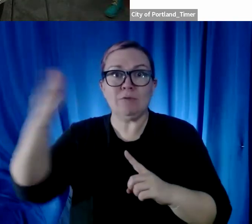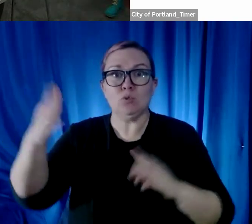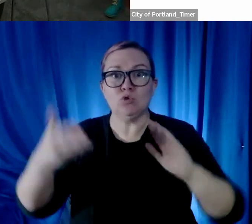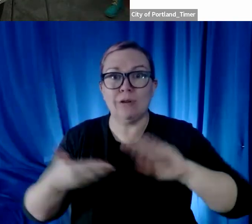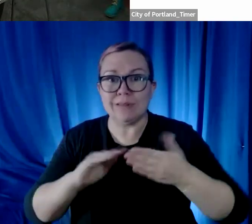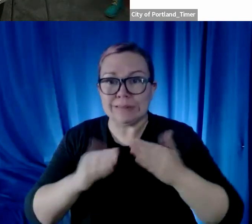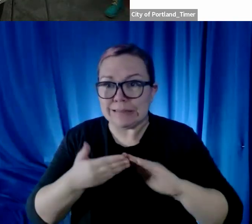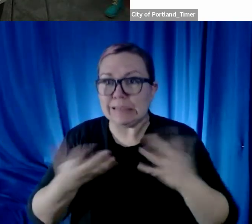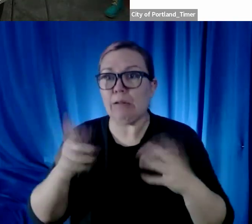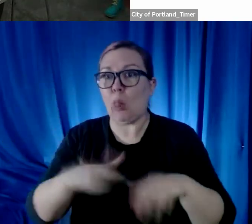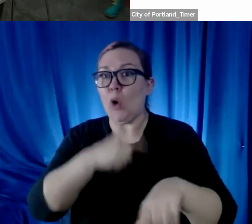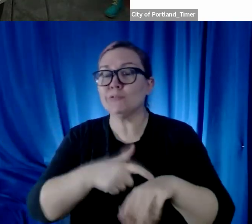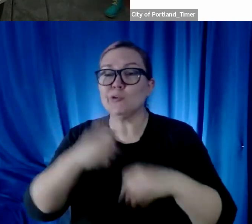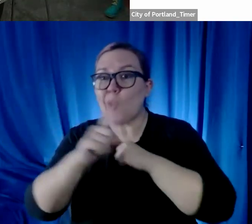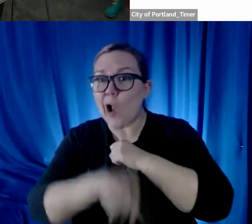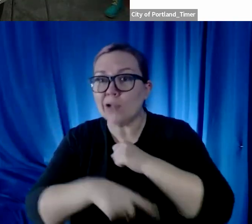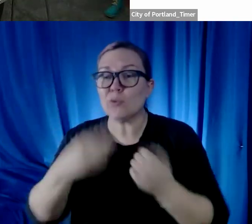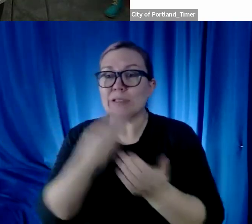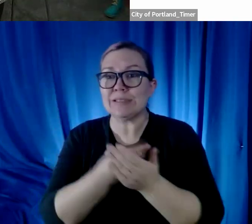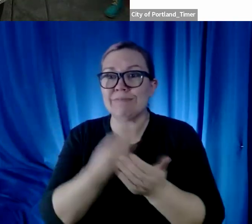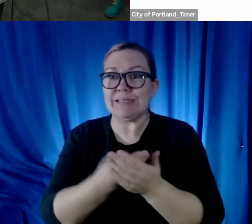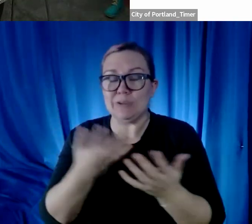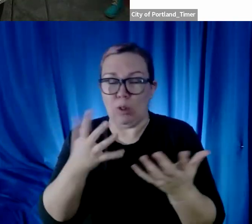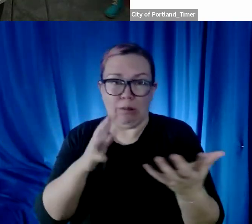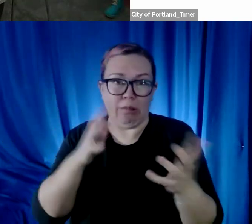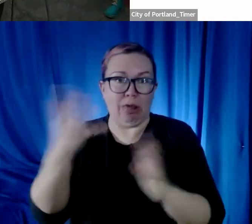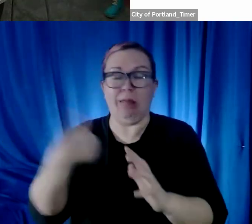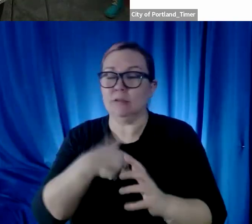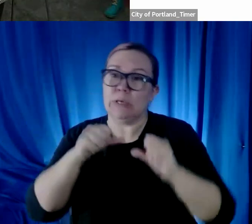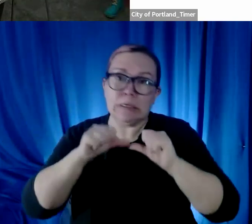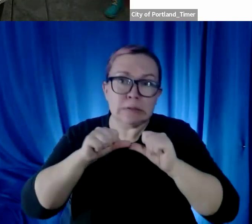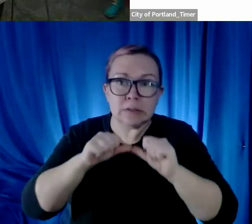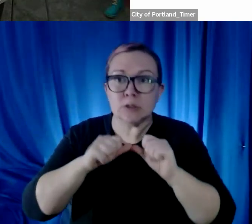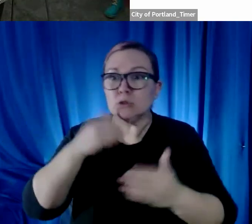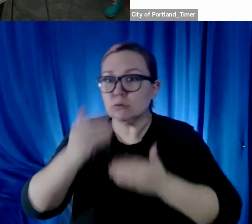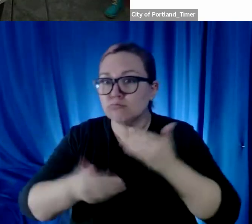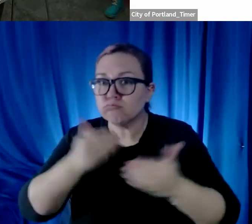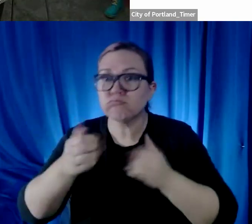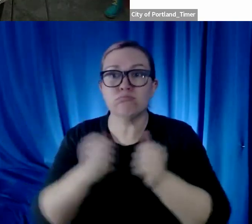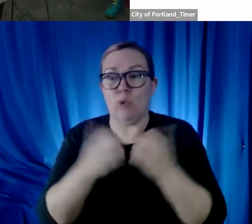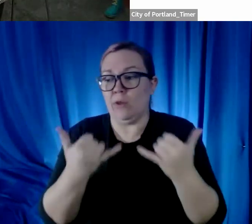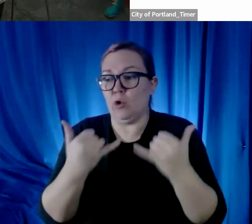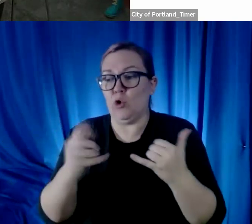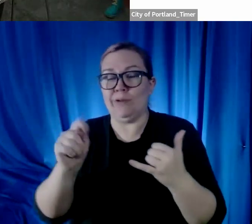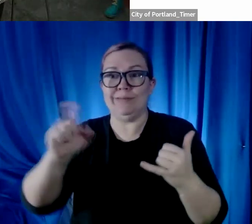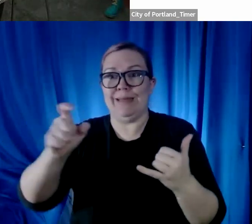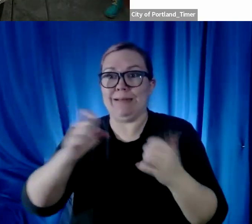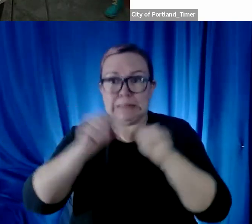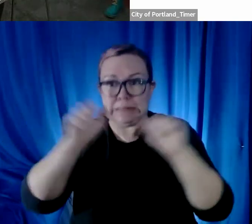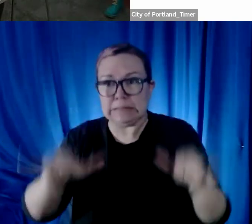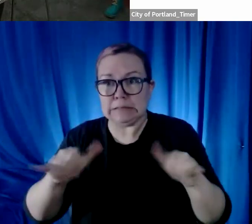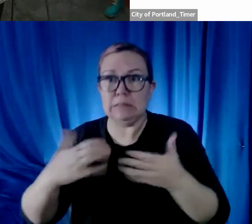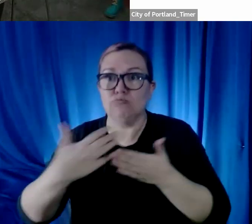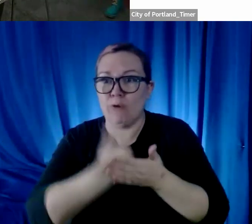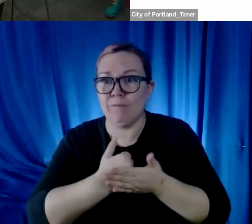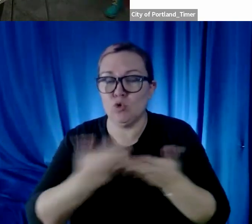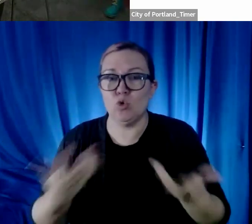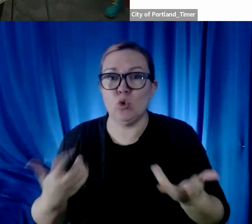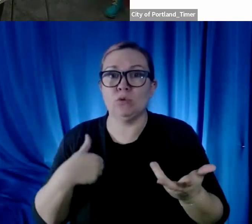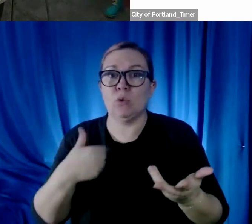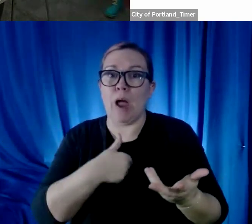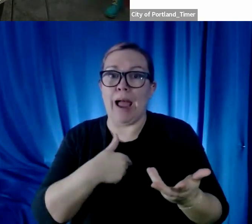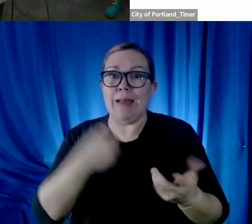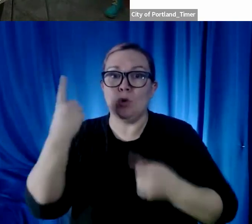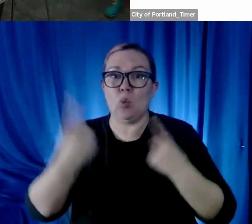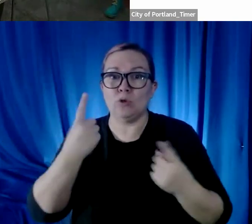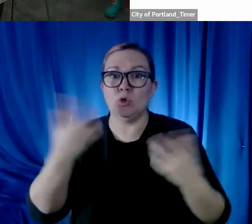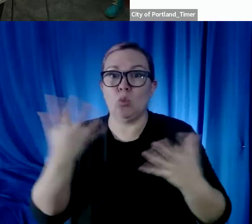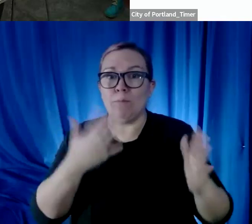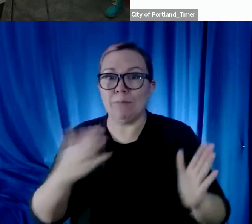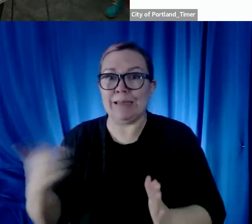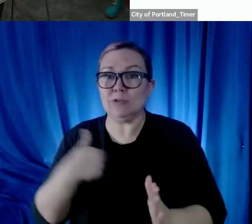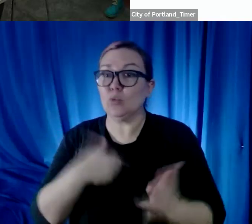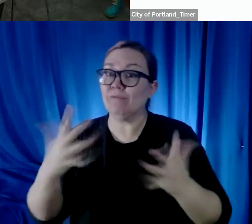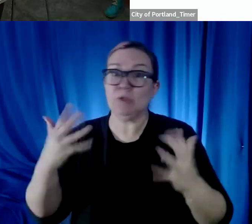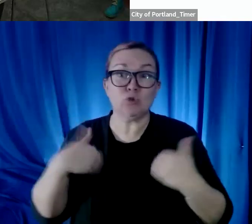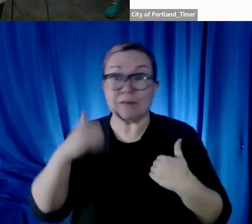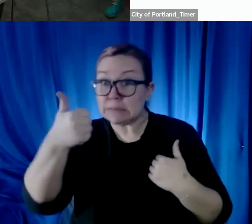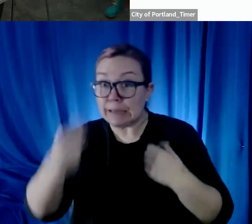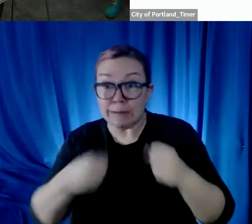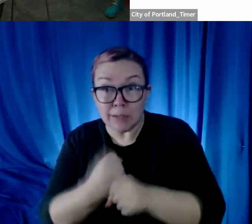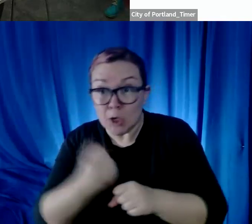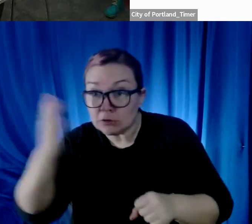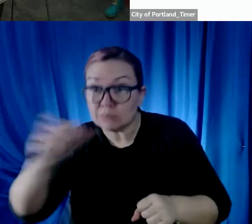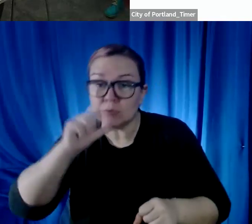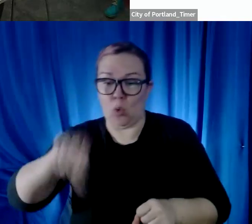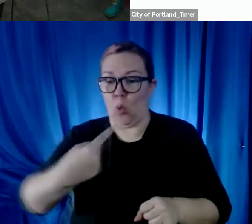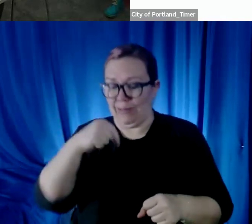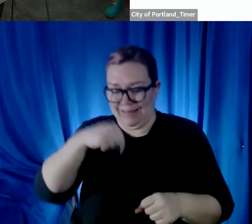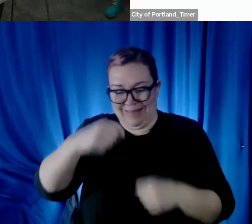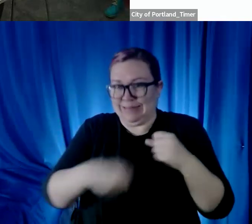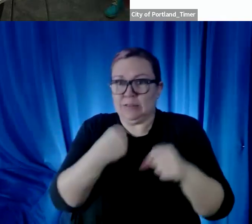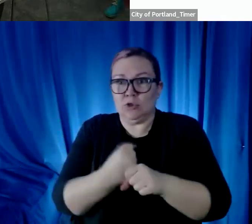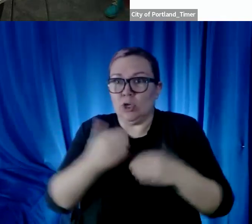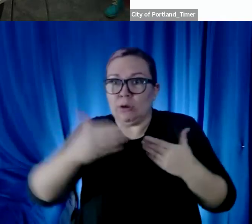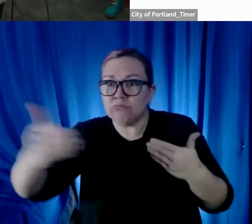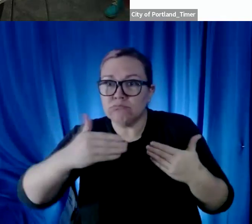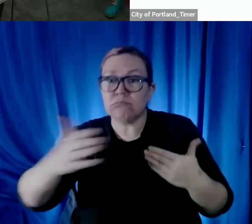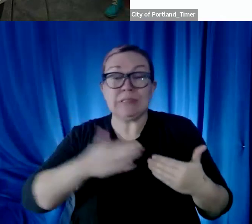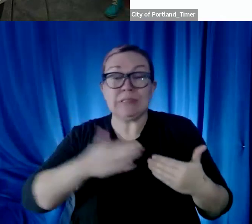And the long-term consequences of fiscal austerity as we continue the path forward with the current tax revenue system So I'm just wondering what plans do we have in 10 years, not just this year, because my concern, and I think everyone else